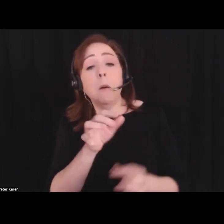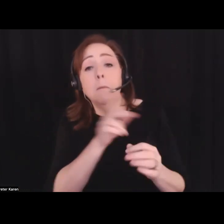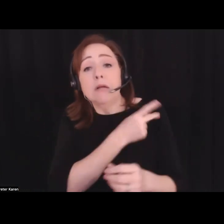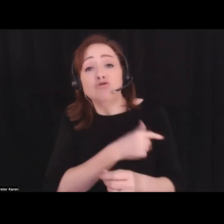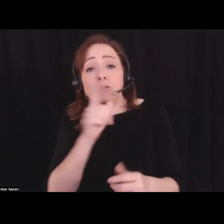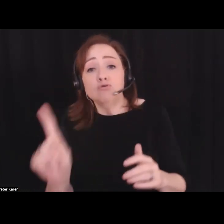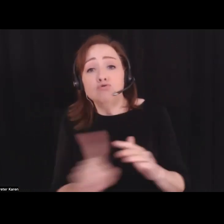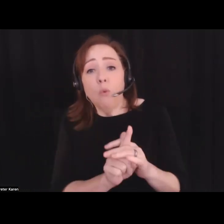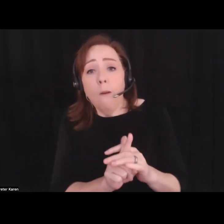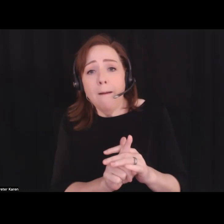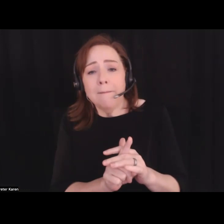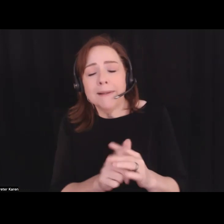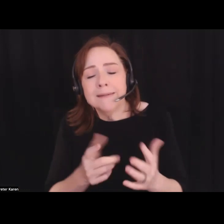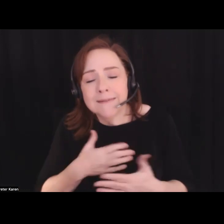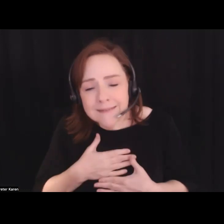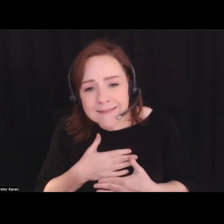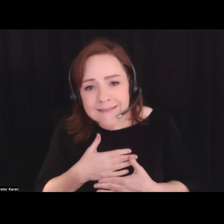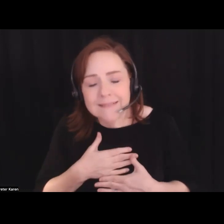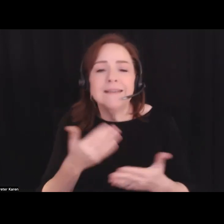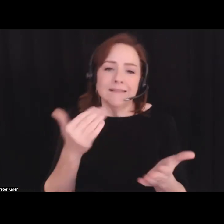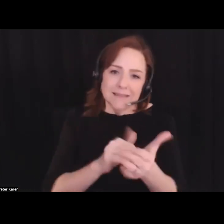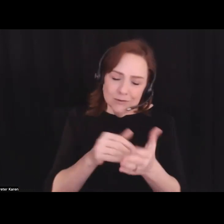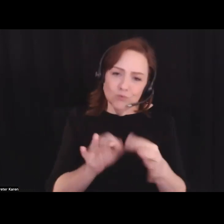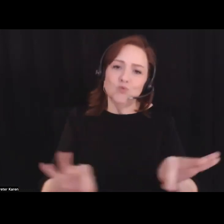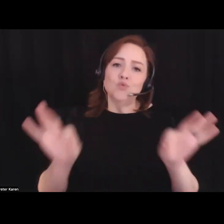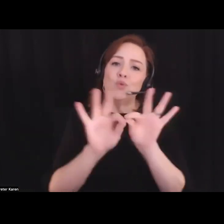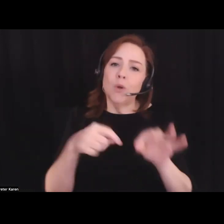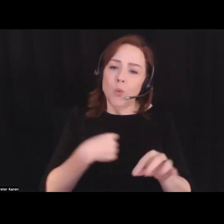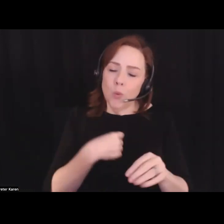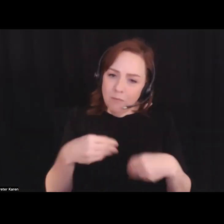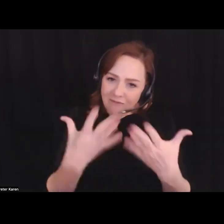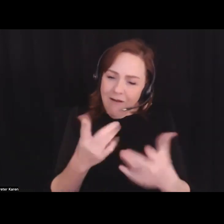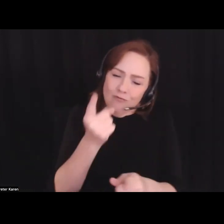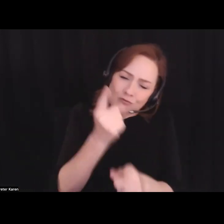and so again it's critical that we provide the right accommodation to somebody that asks for a